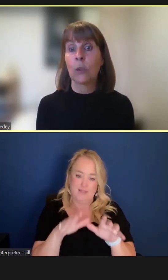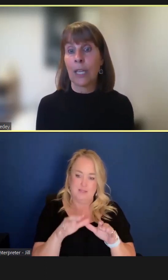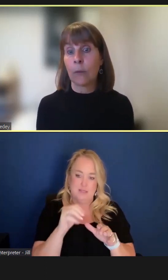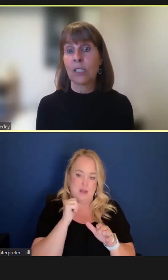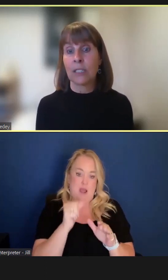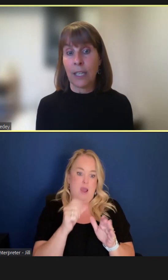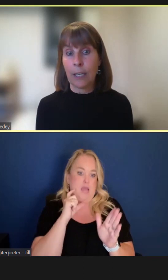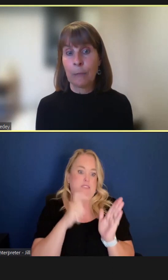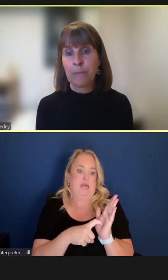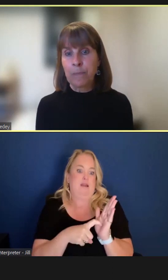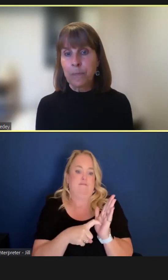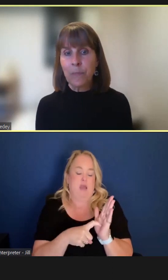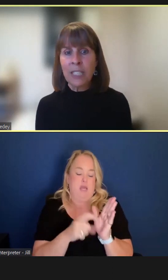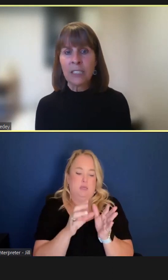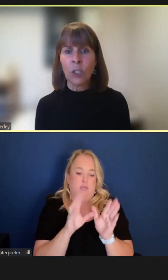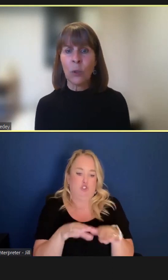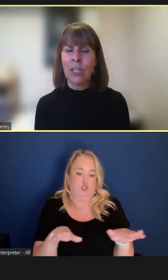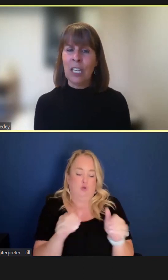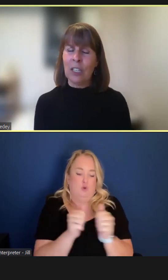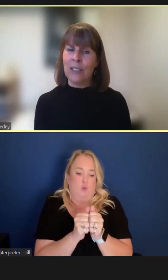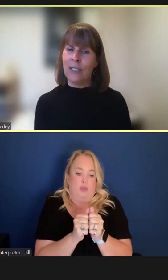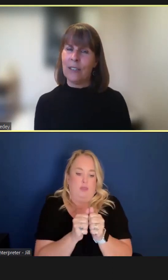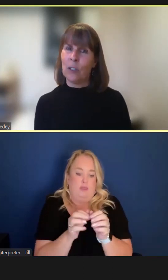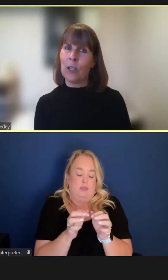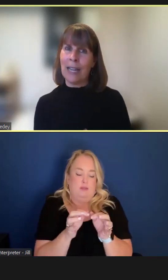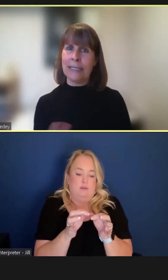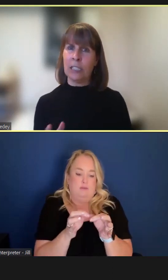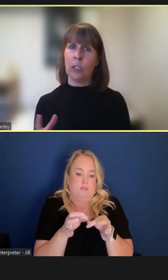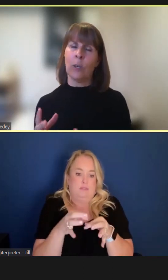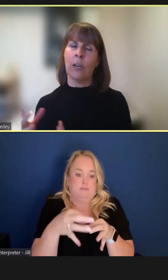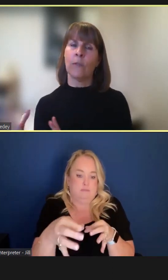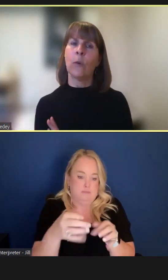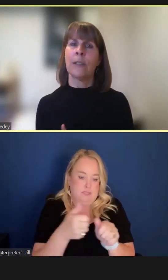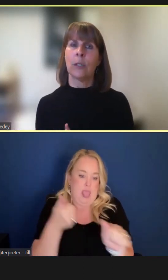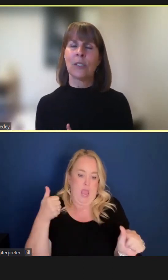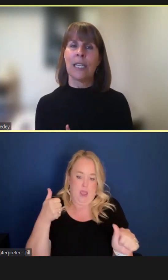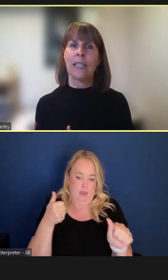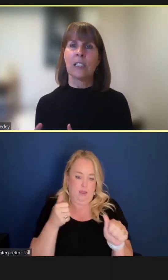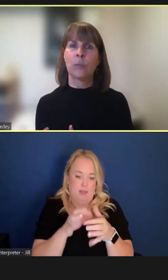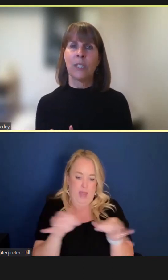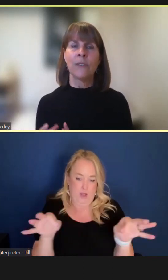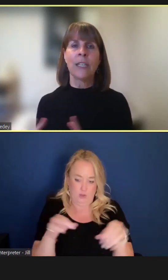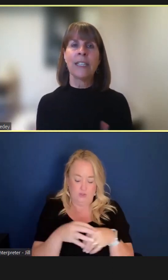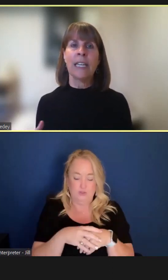language DeLay So ideally you want to avoid those tests but if nothing else